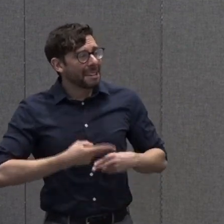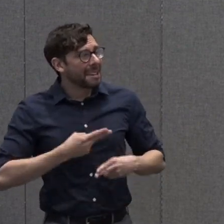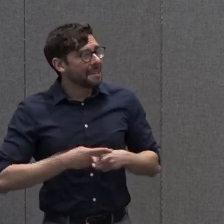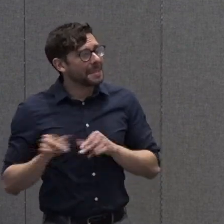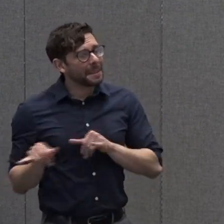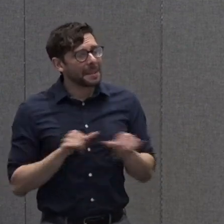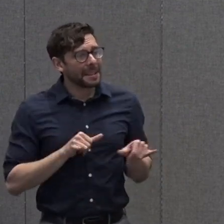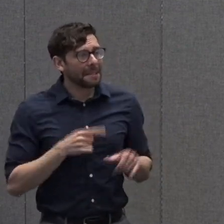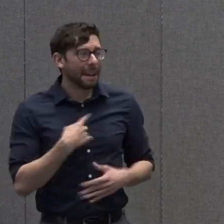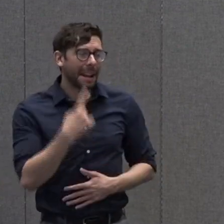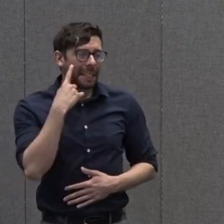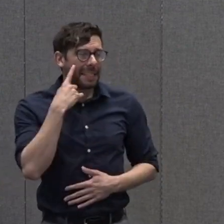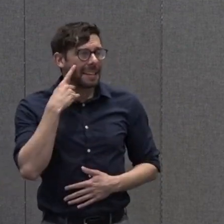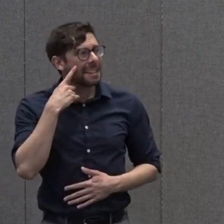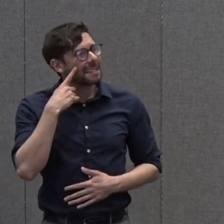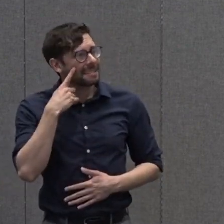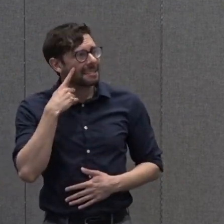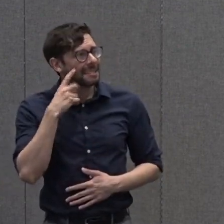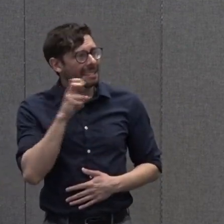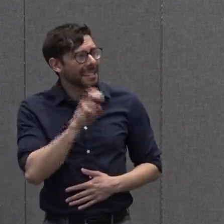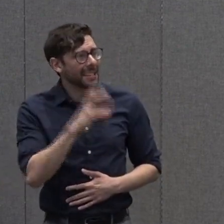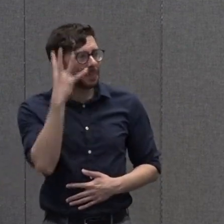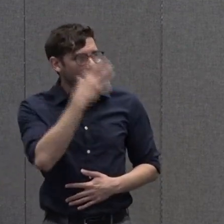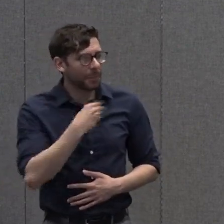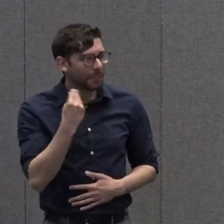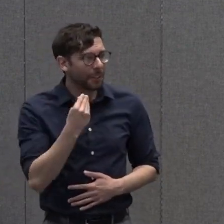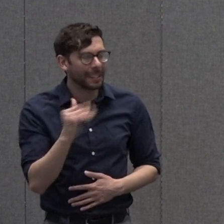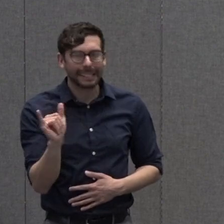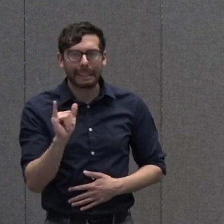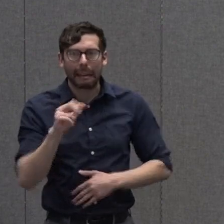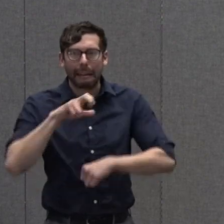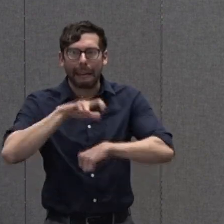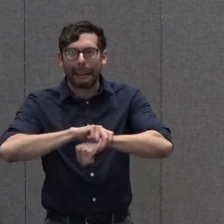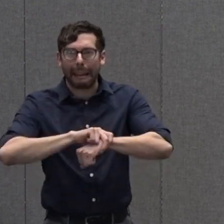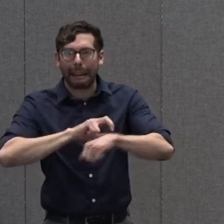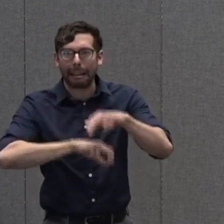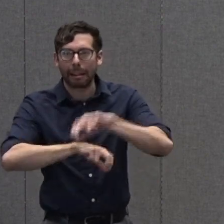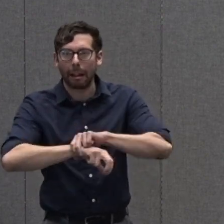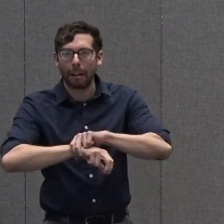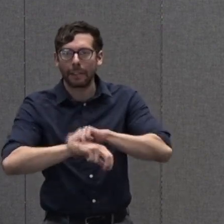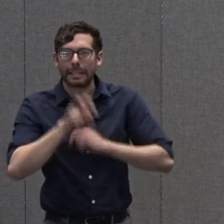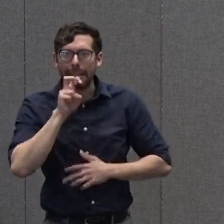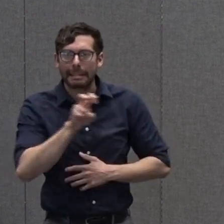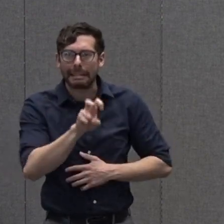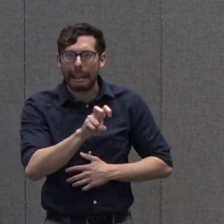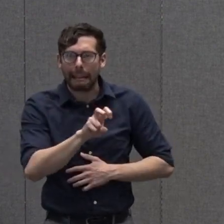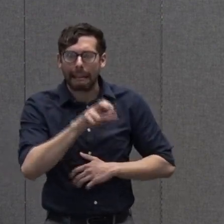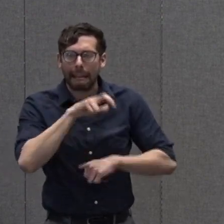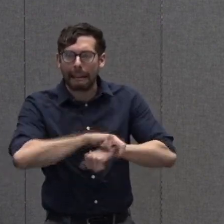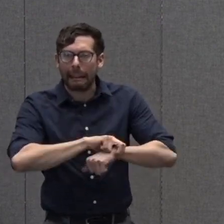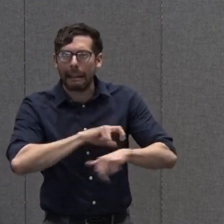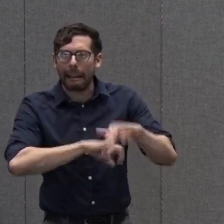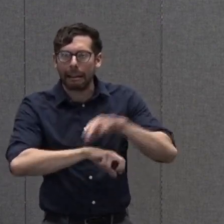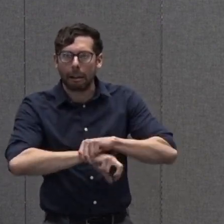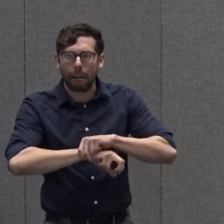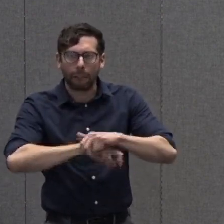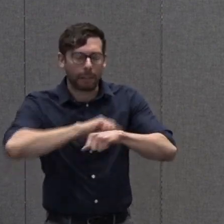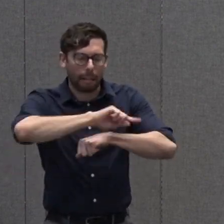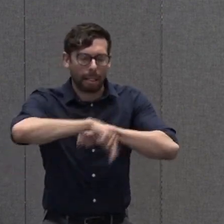She's fun to hold, she's like my handcuffs, here. I've got snaky handcuffs going, and I think she's just